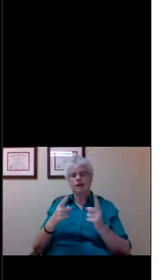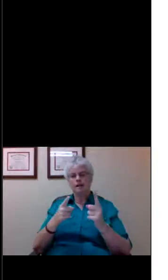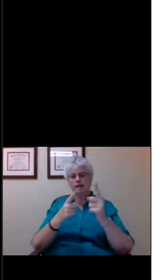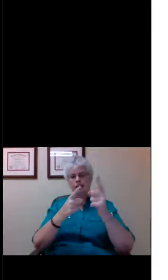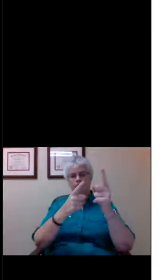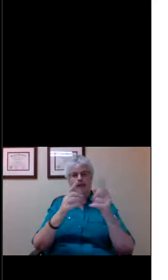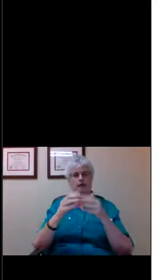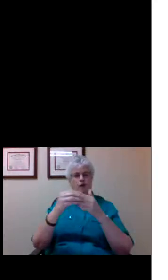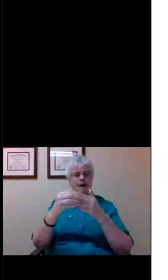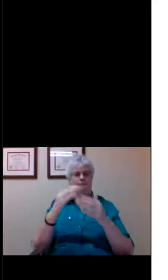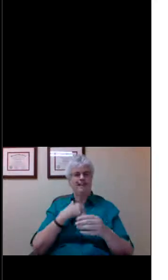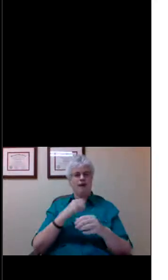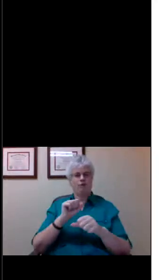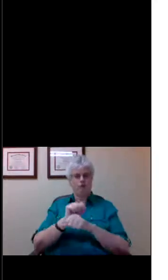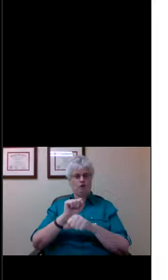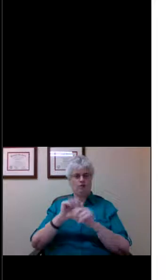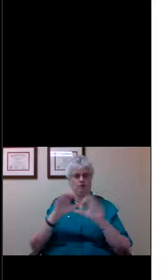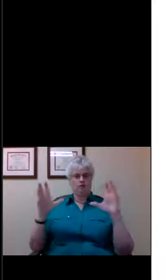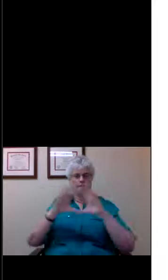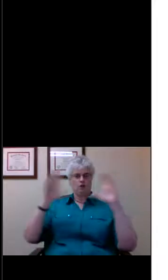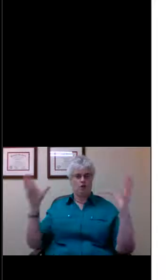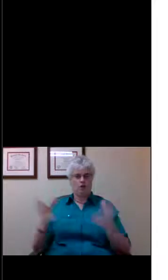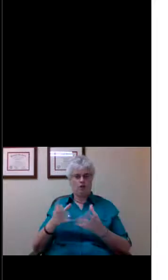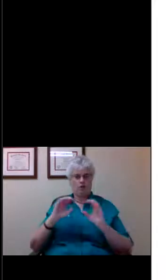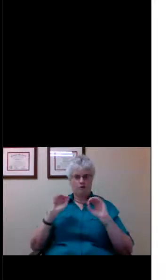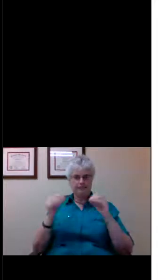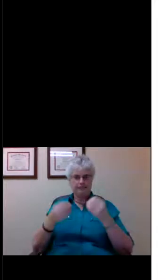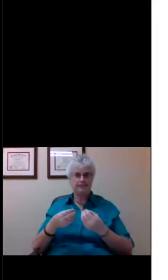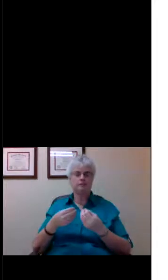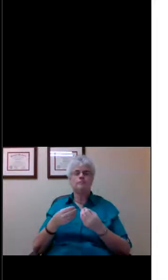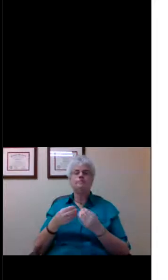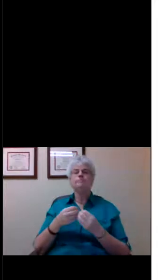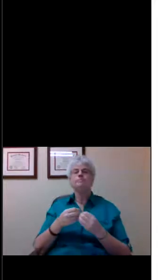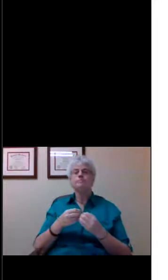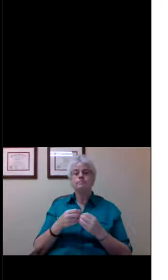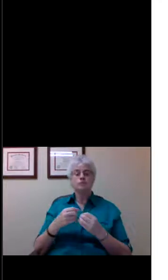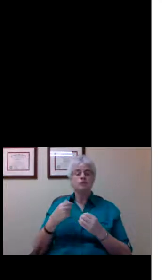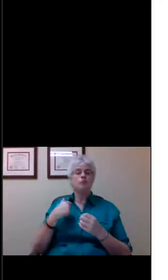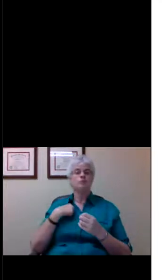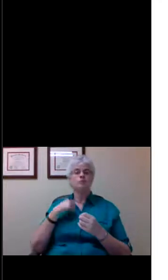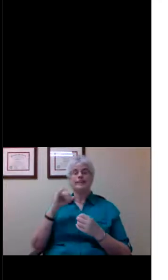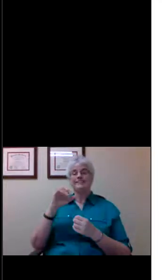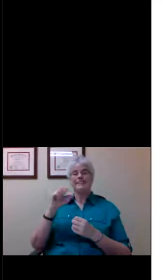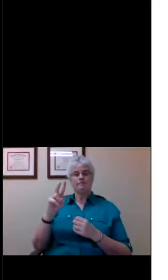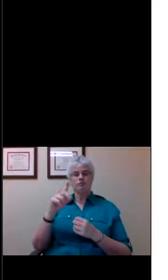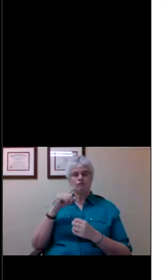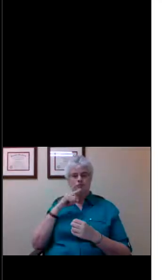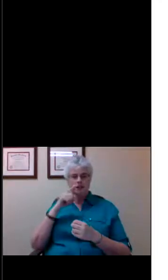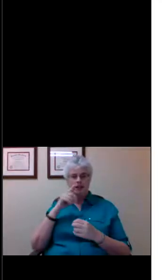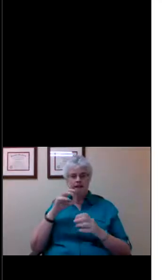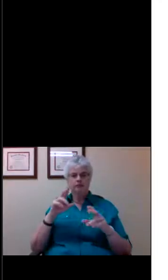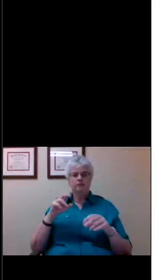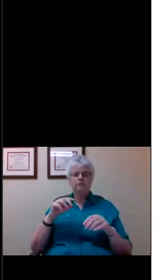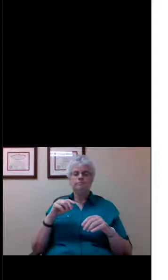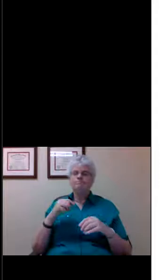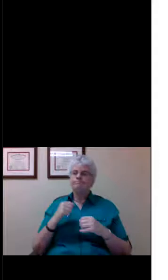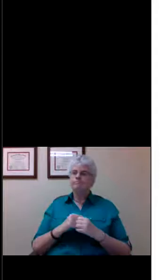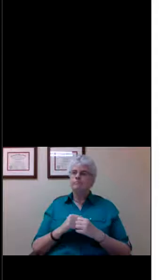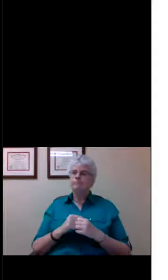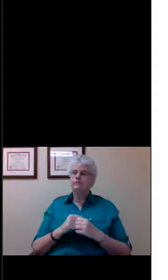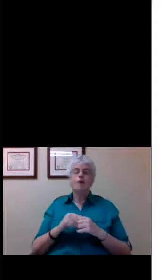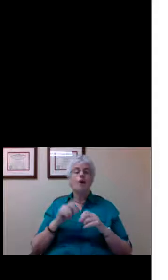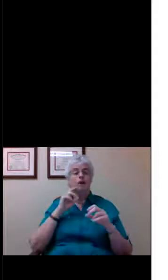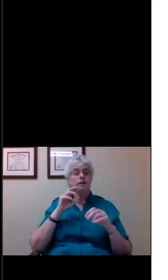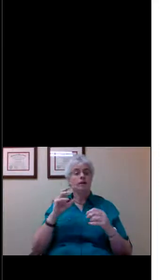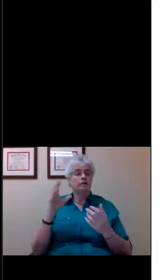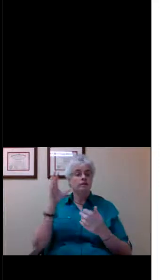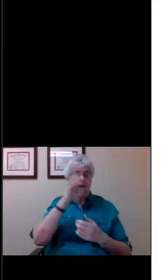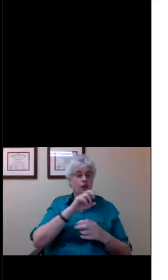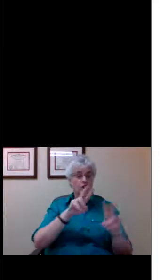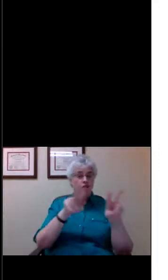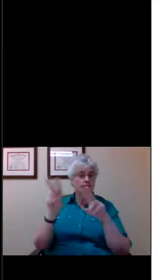It's guiding us and drives our work as an organization so we here at ICADV are